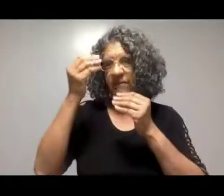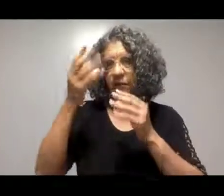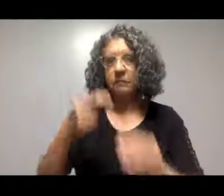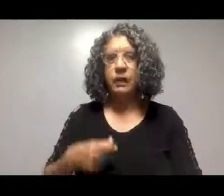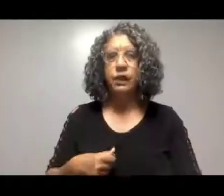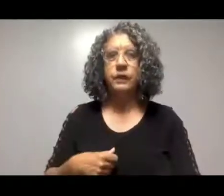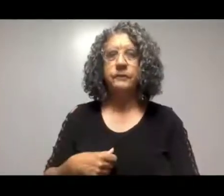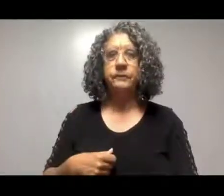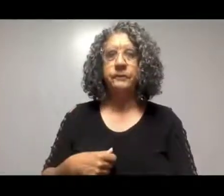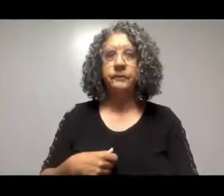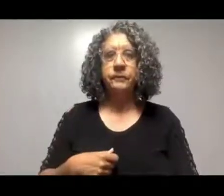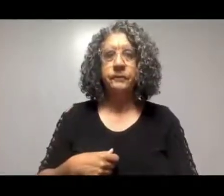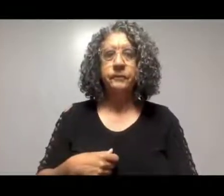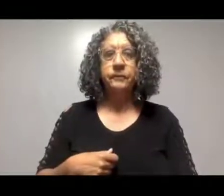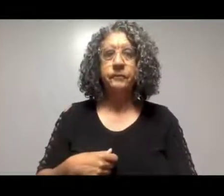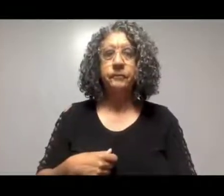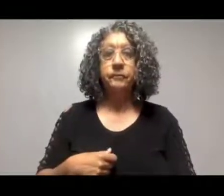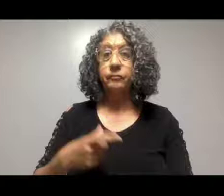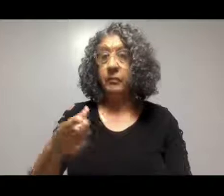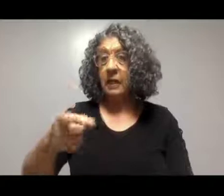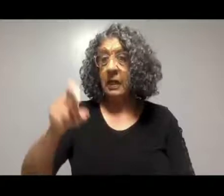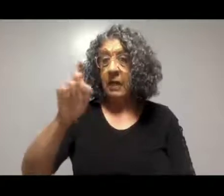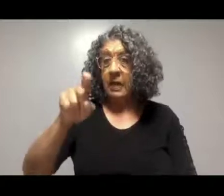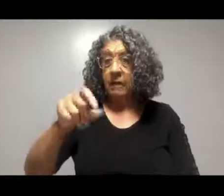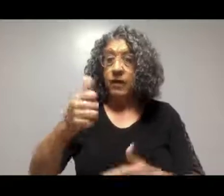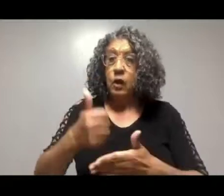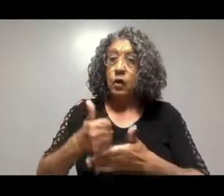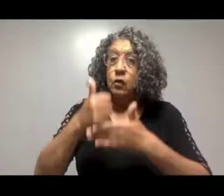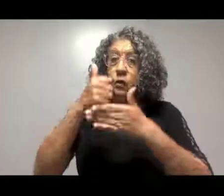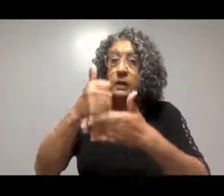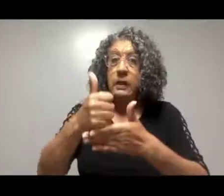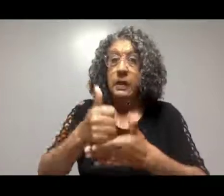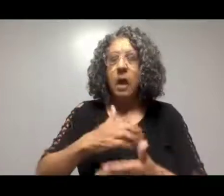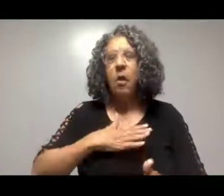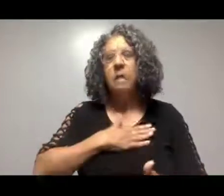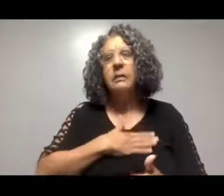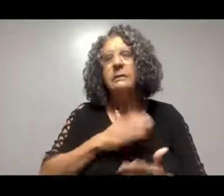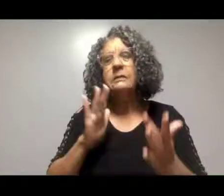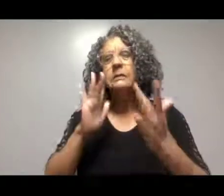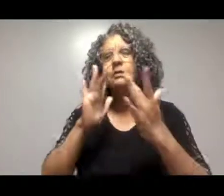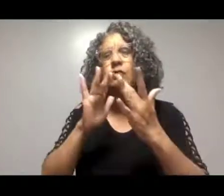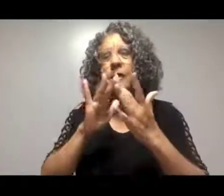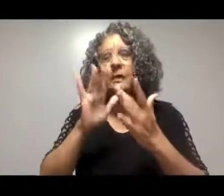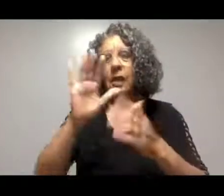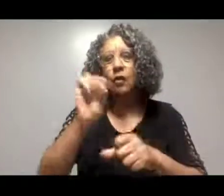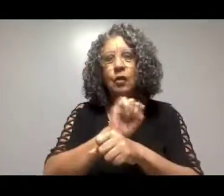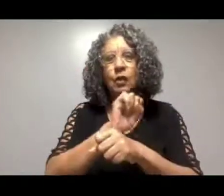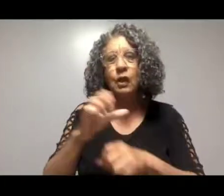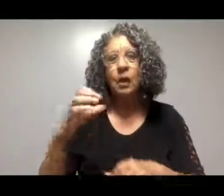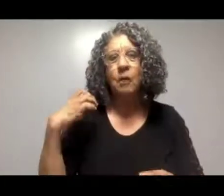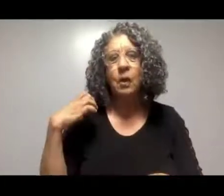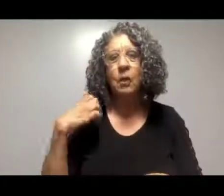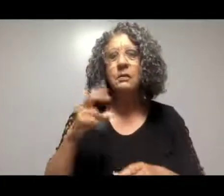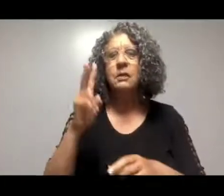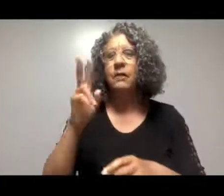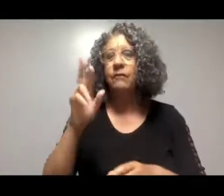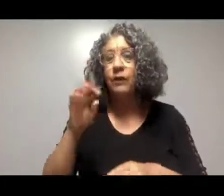References that's the information there. If you need help please contact your job coach